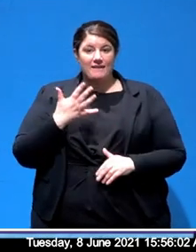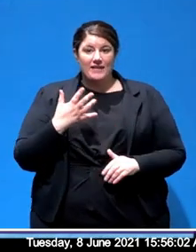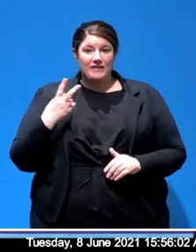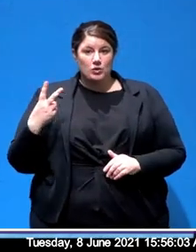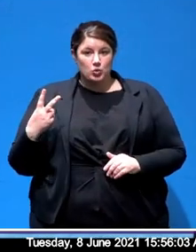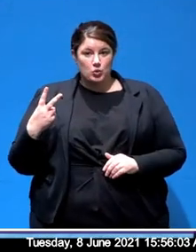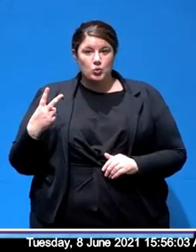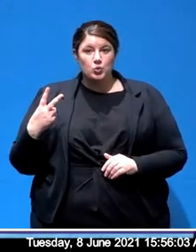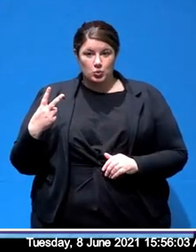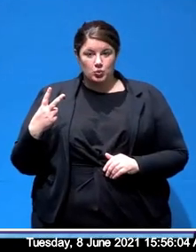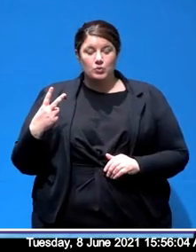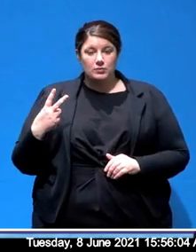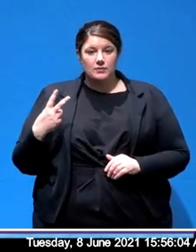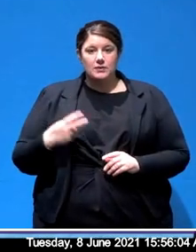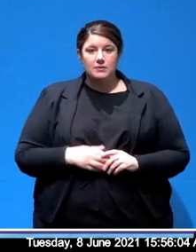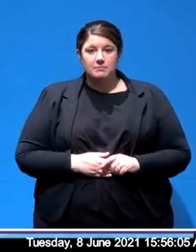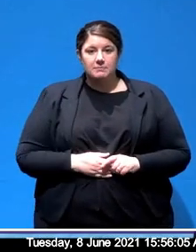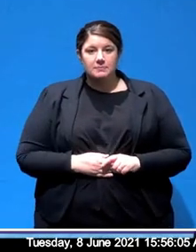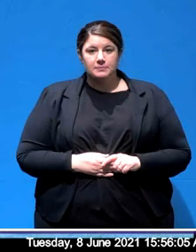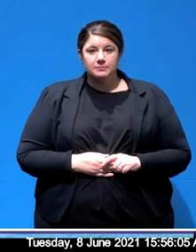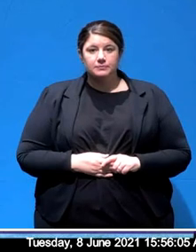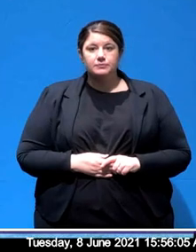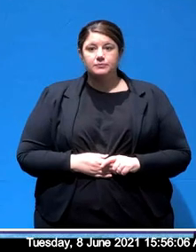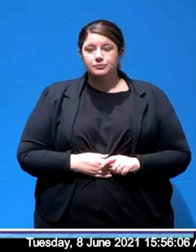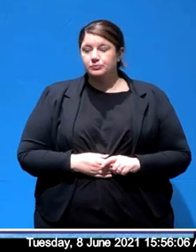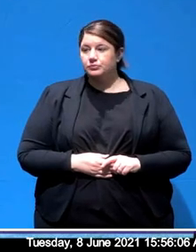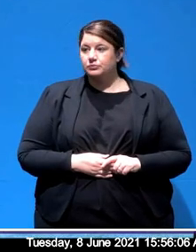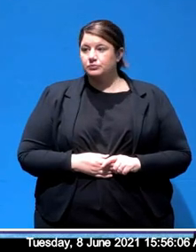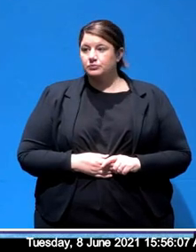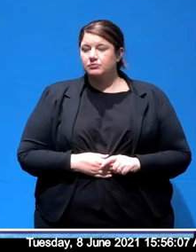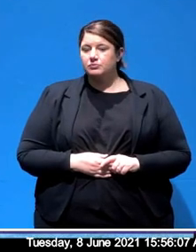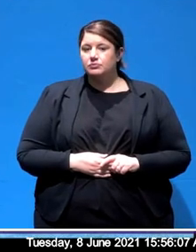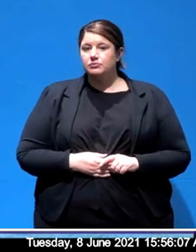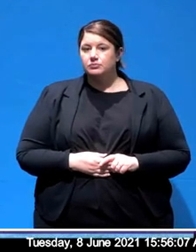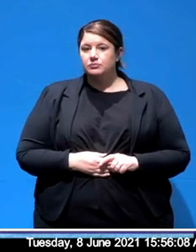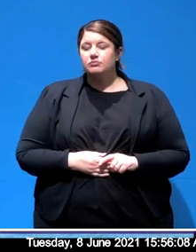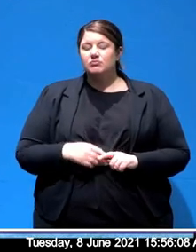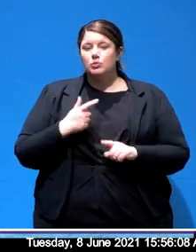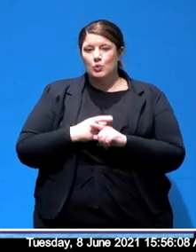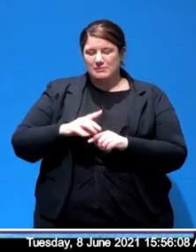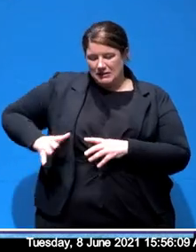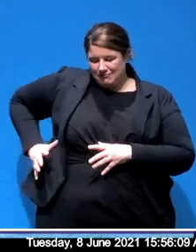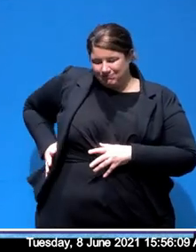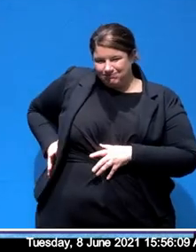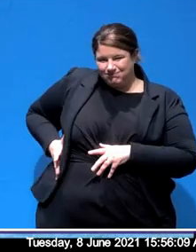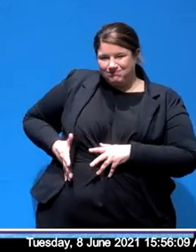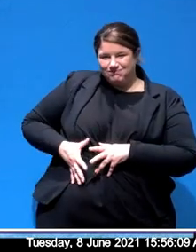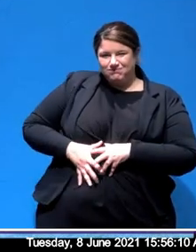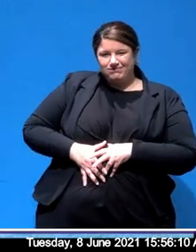This is an email that follows on from the bruising in February 2019.